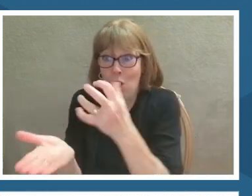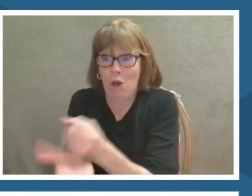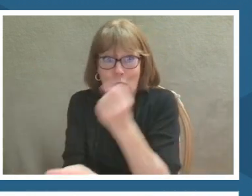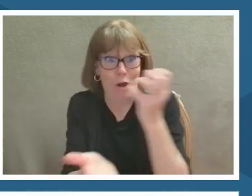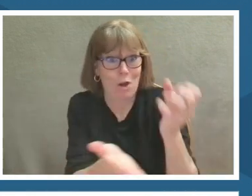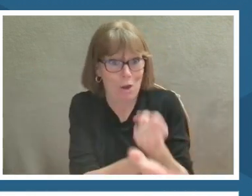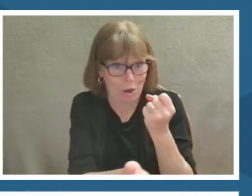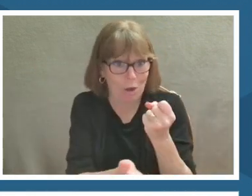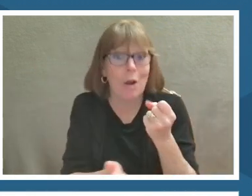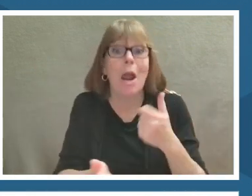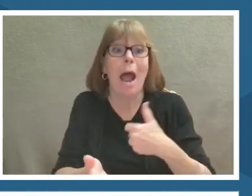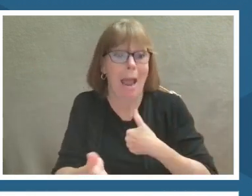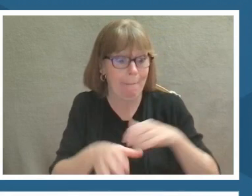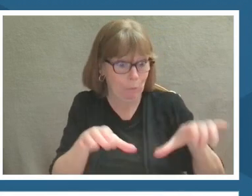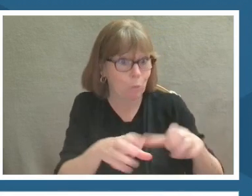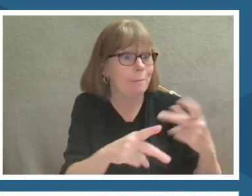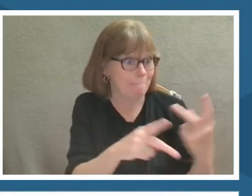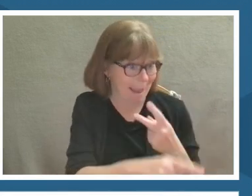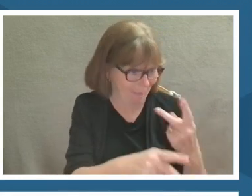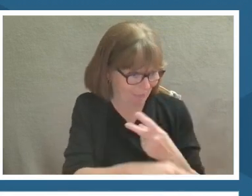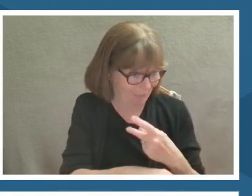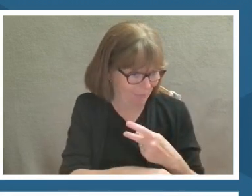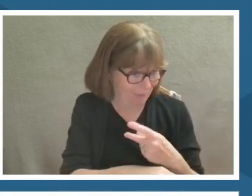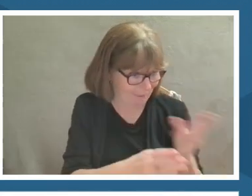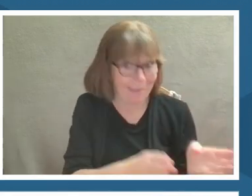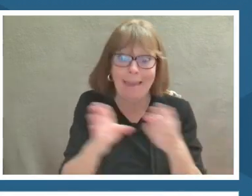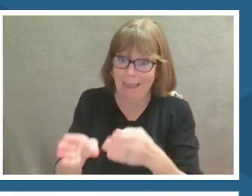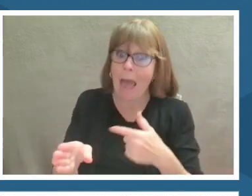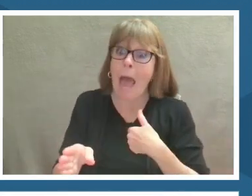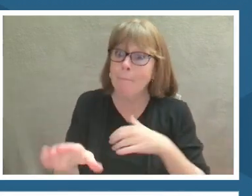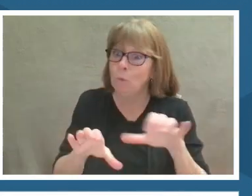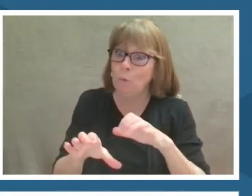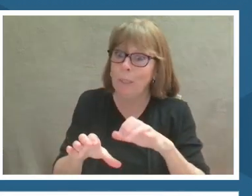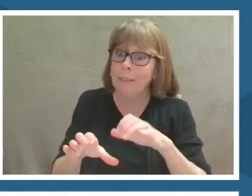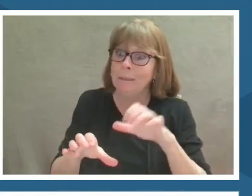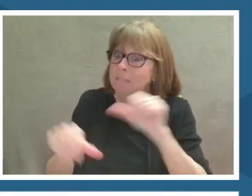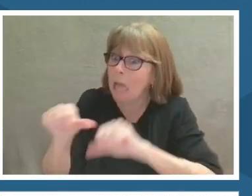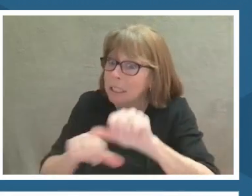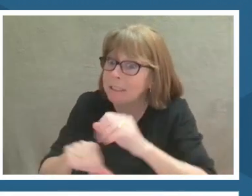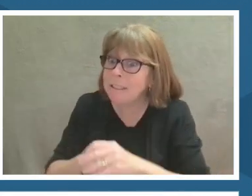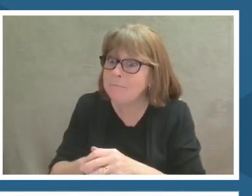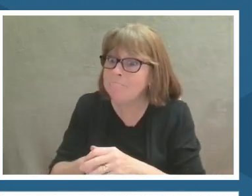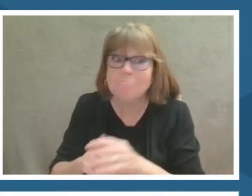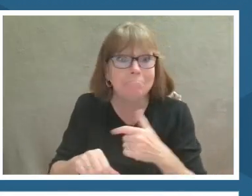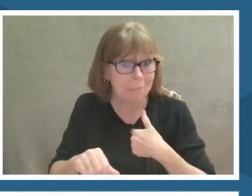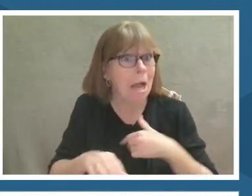math you're doing science you're doing technology and engineering you're